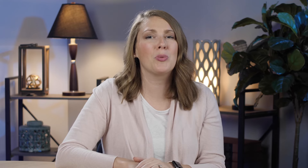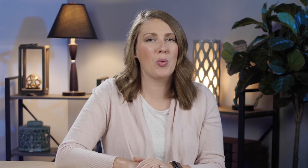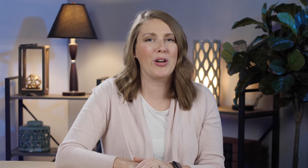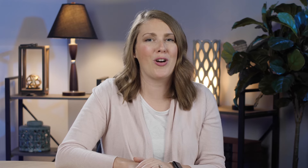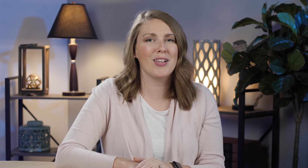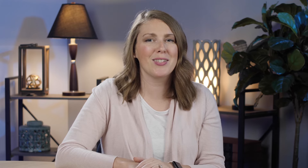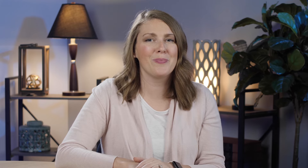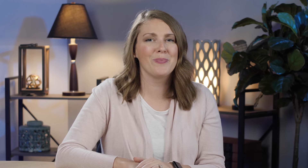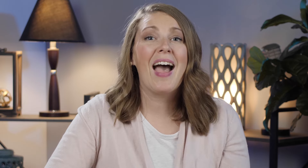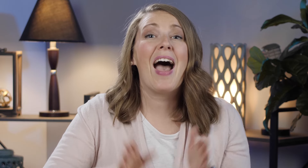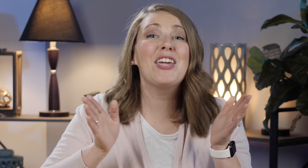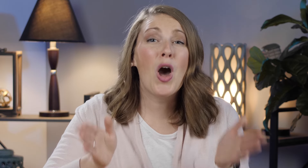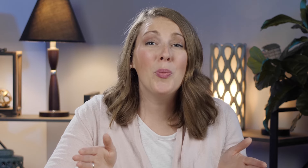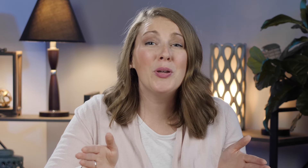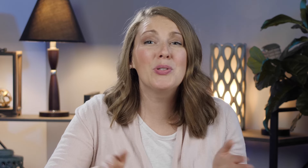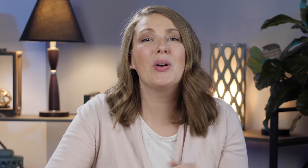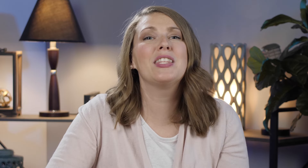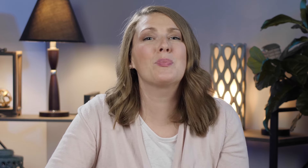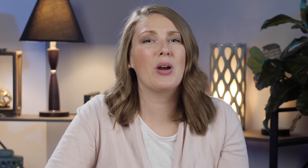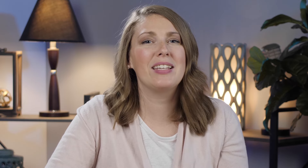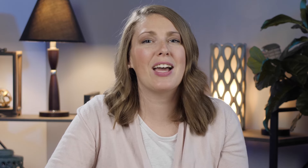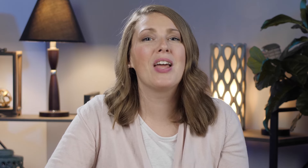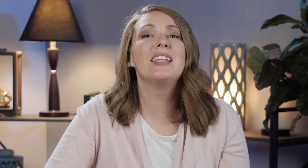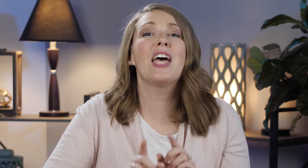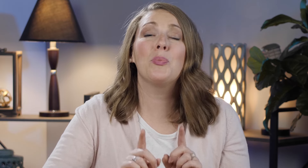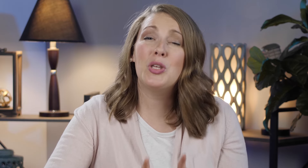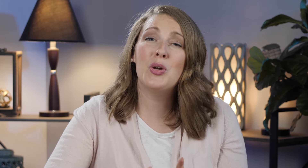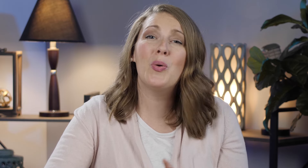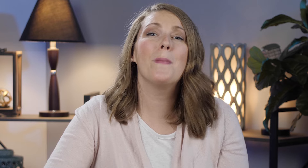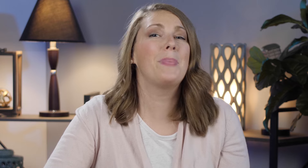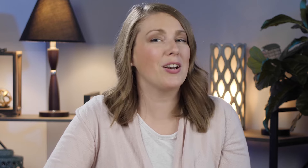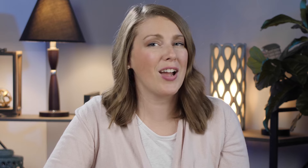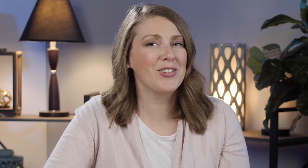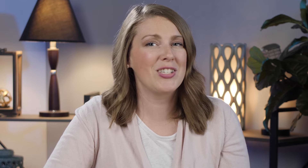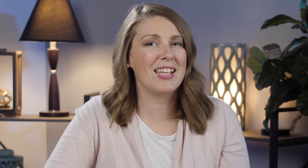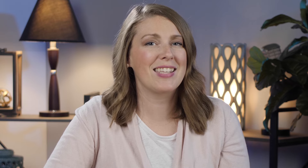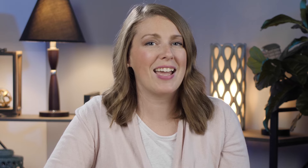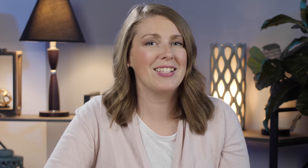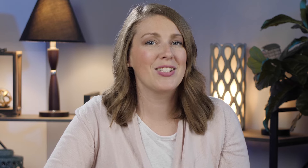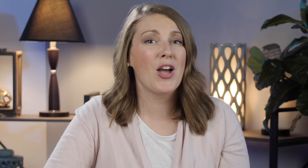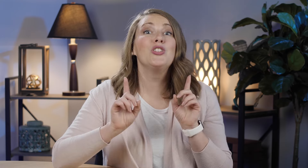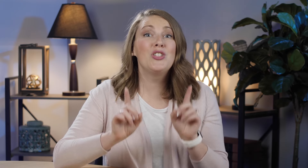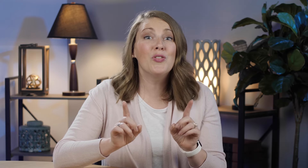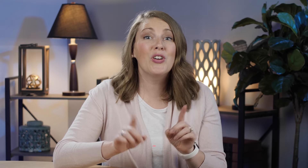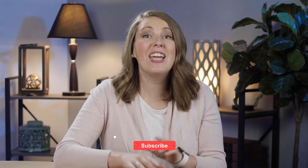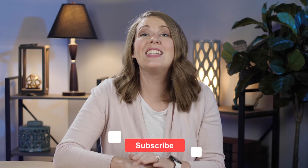point across. I hope you enjoyed this breakdown to help you better understand signs. Don't forget to